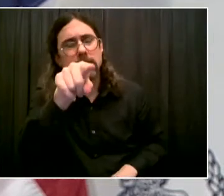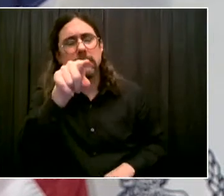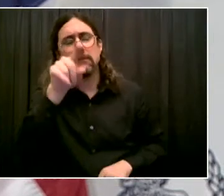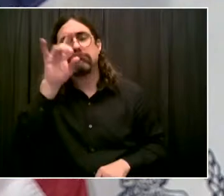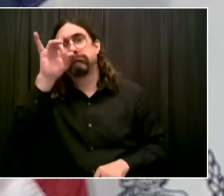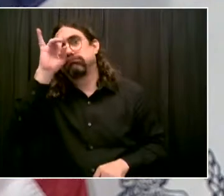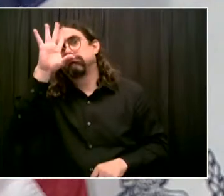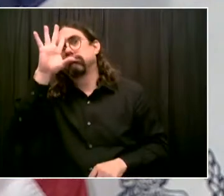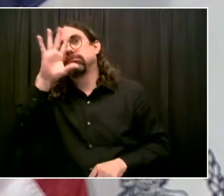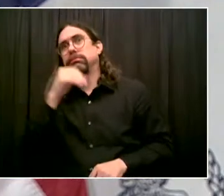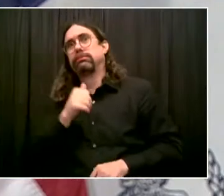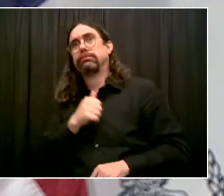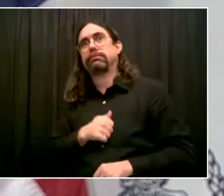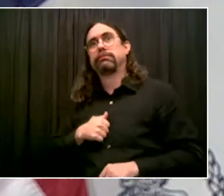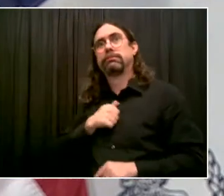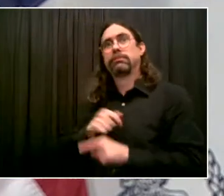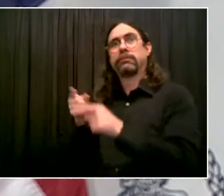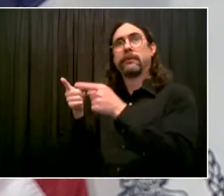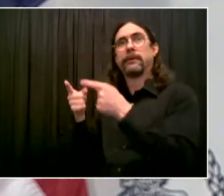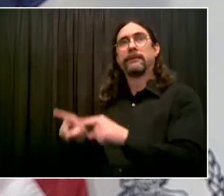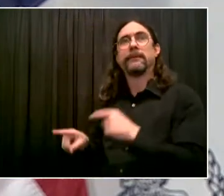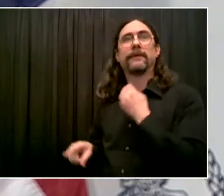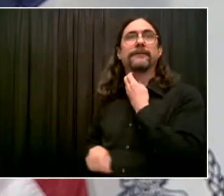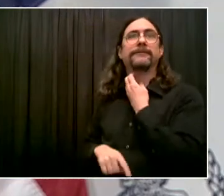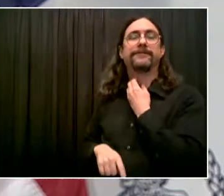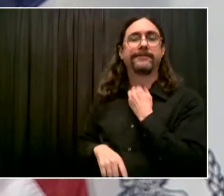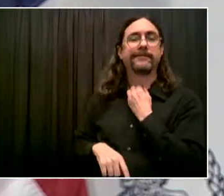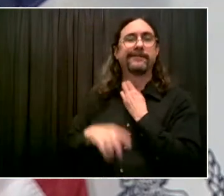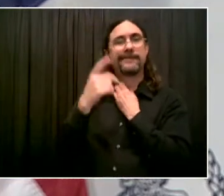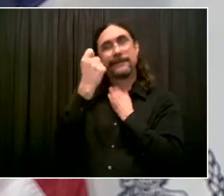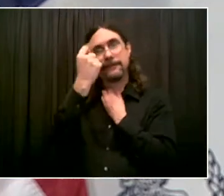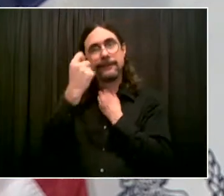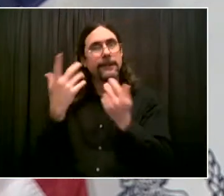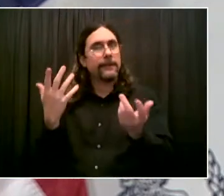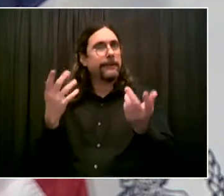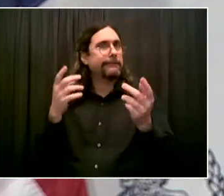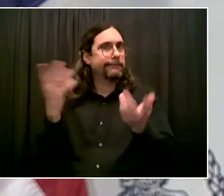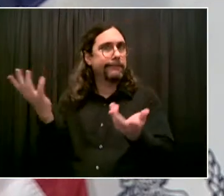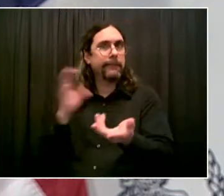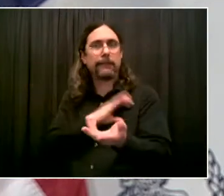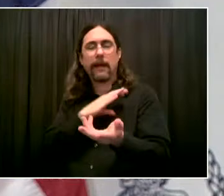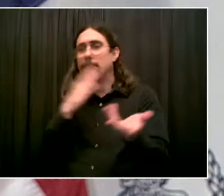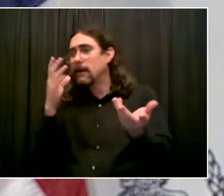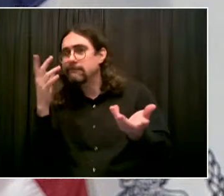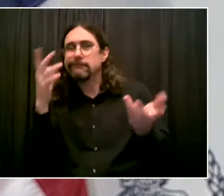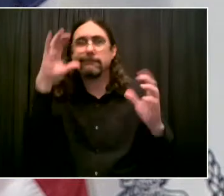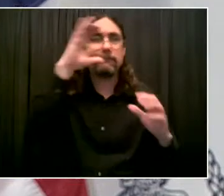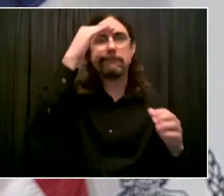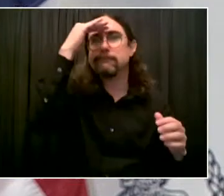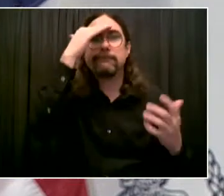INDIVIDUAL WHO DID THAT TO YOU.U. THAT IS RHORIRIBLE ANANWRD ONON G. I'I'SOM RRRRY THEHE COPS IN THAT PLACE WEREN'T ABLE TO FIND